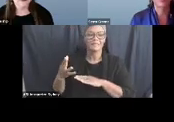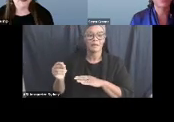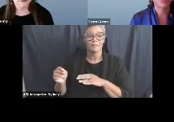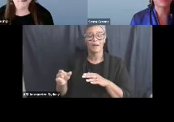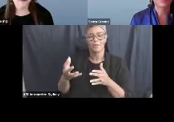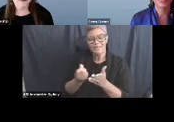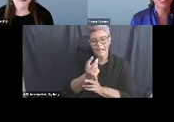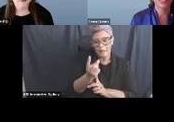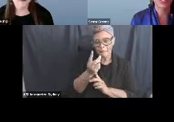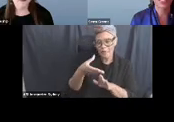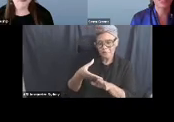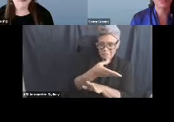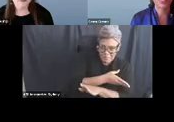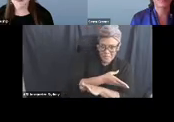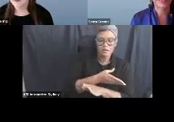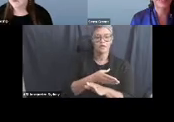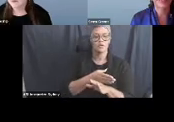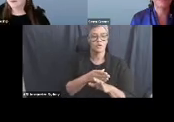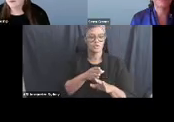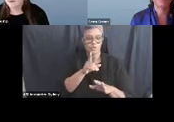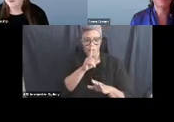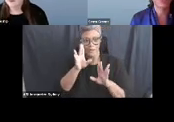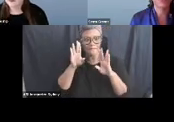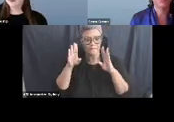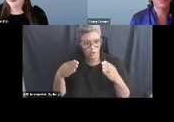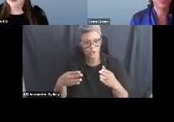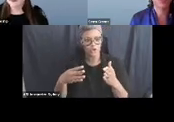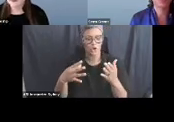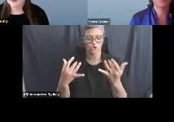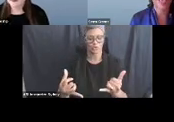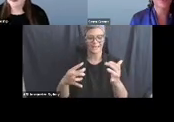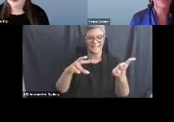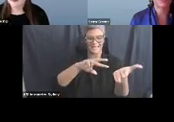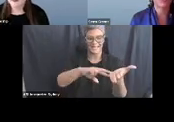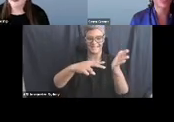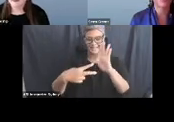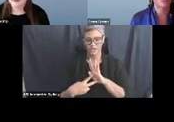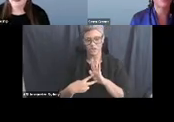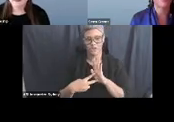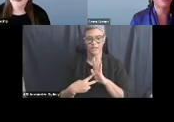We want to do this with intention and respect. We know that words hold power and we recognize